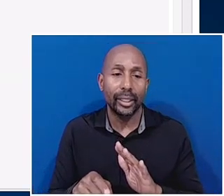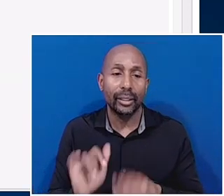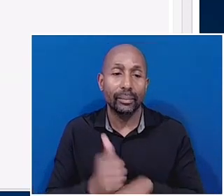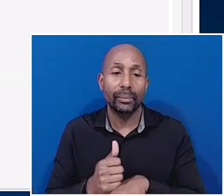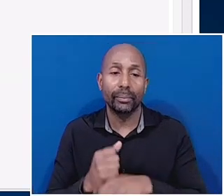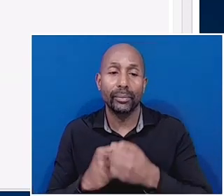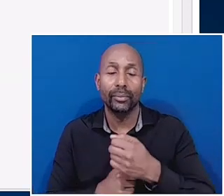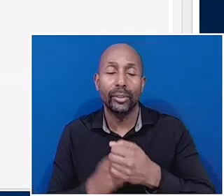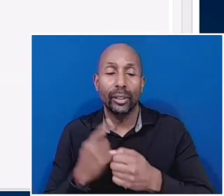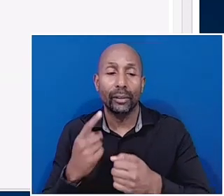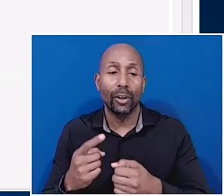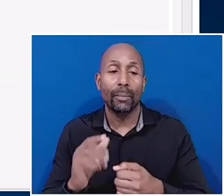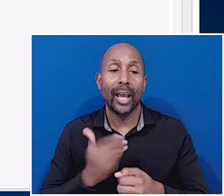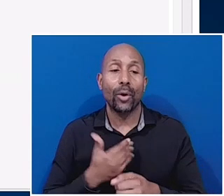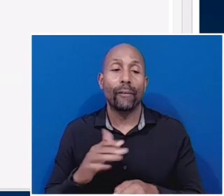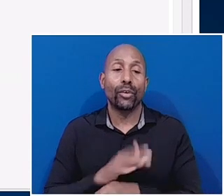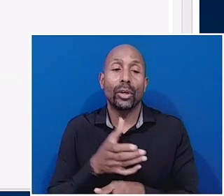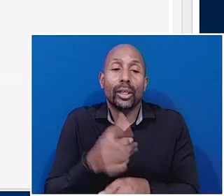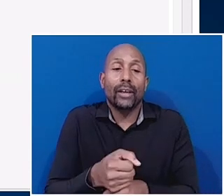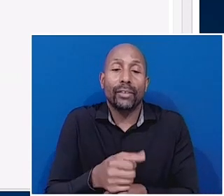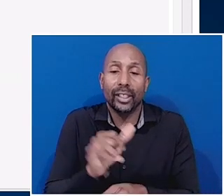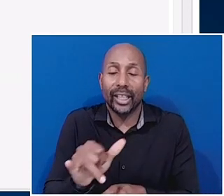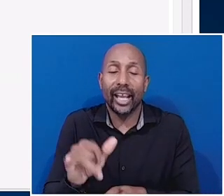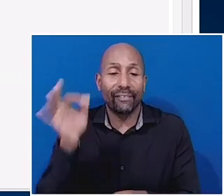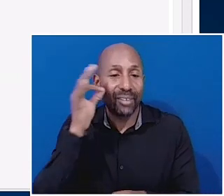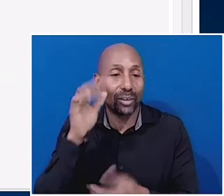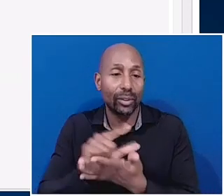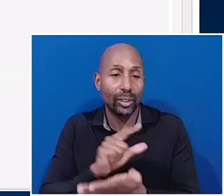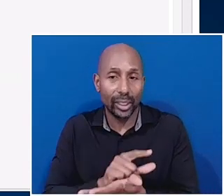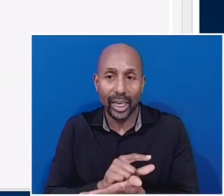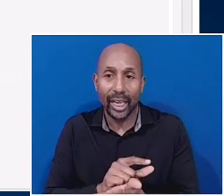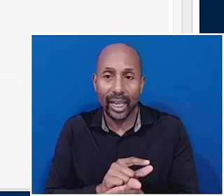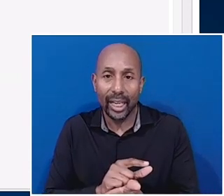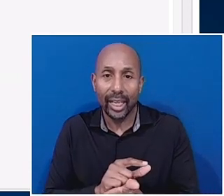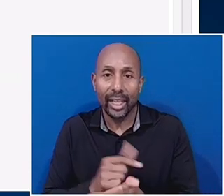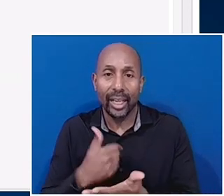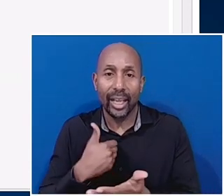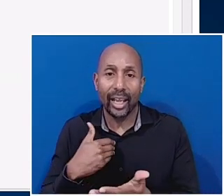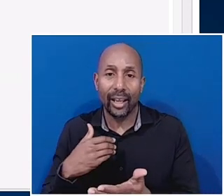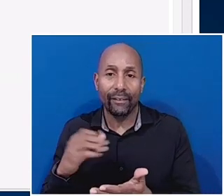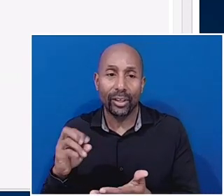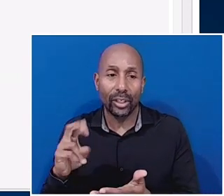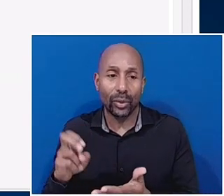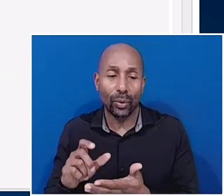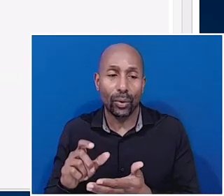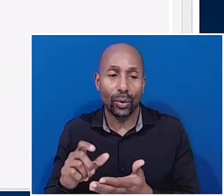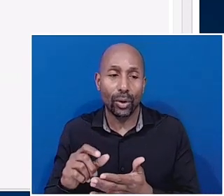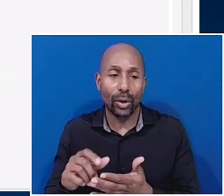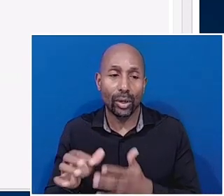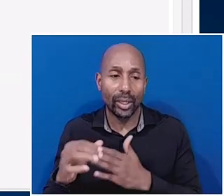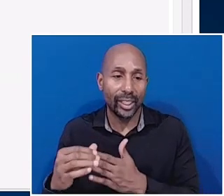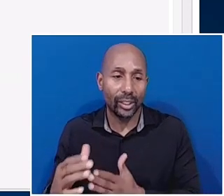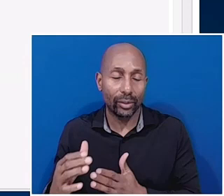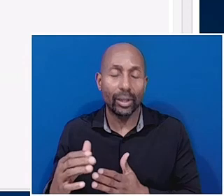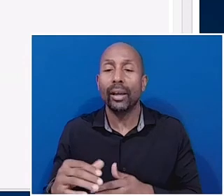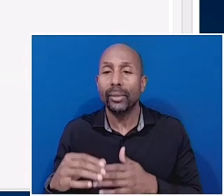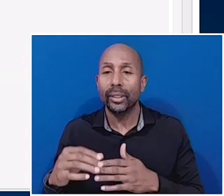their own standards. You're not going to get a different result on core issues. Jessi put it in terms of pressing the same